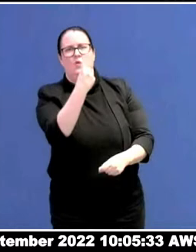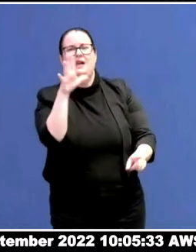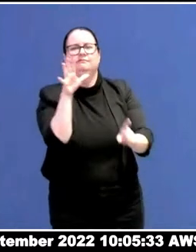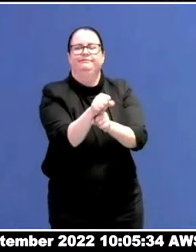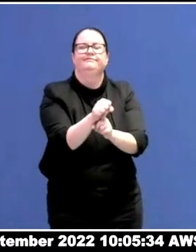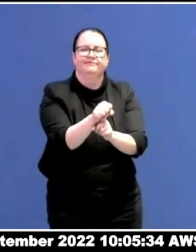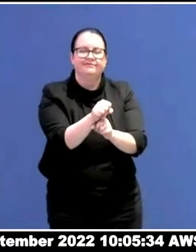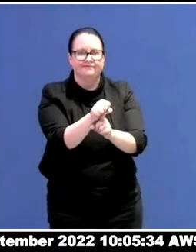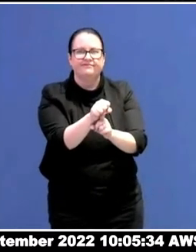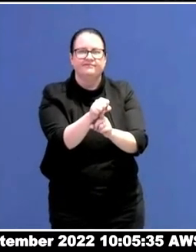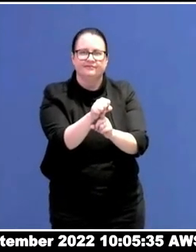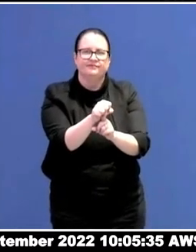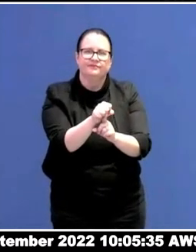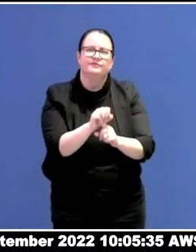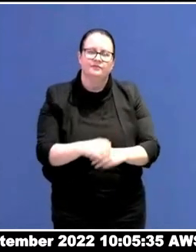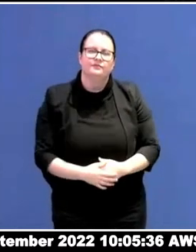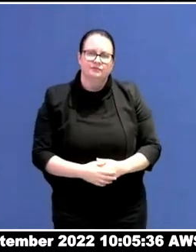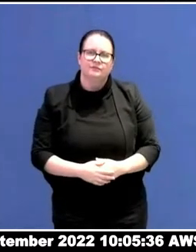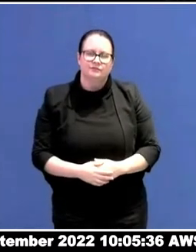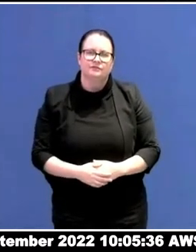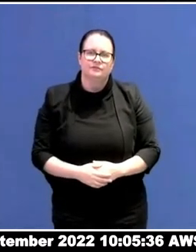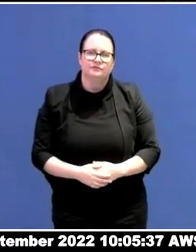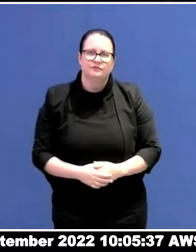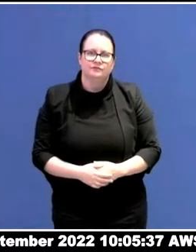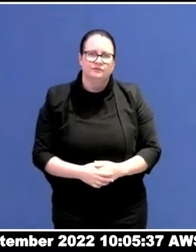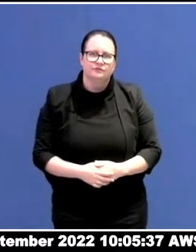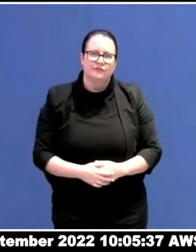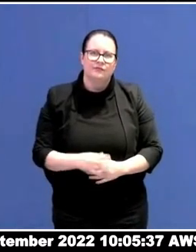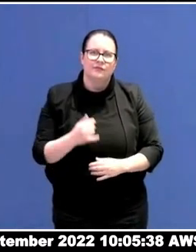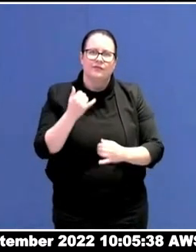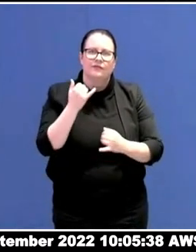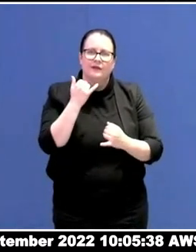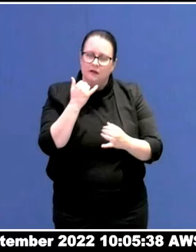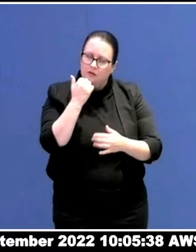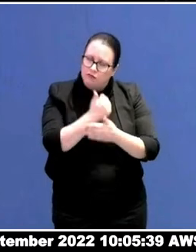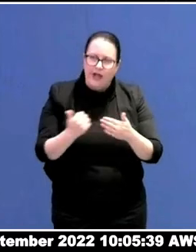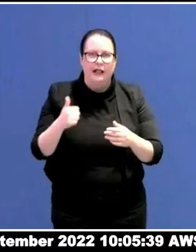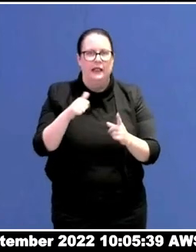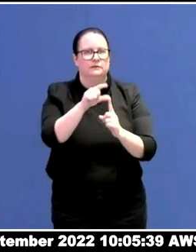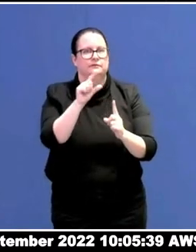But then it seemed very much so that it was very regular that he was the one accused of